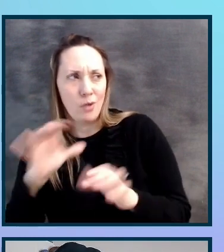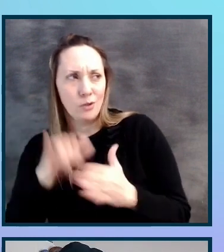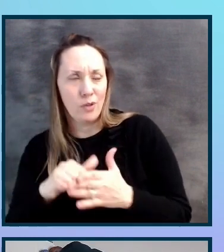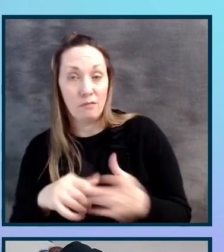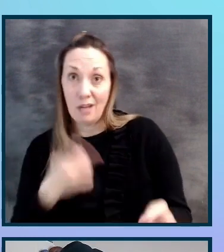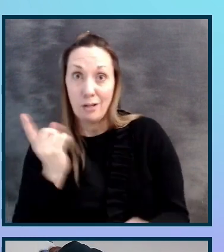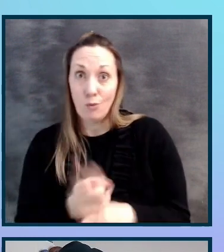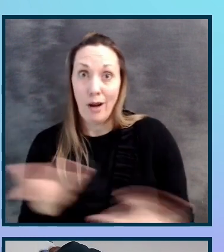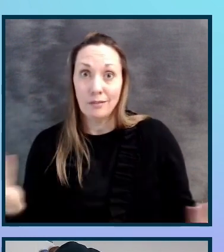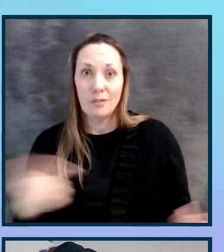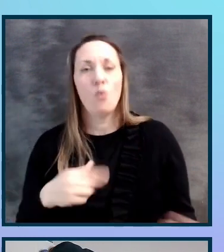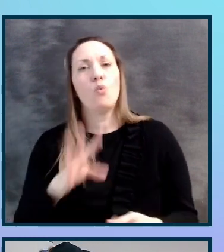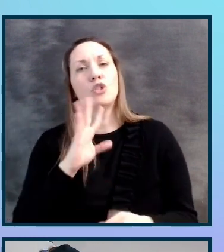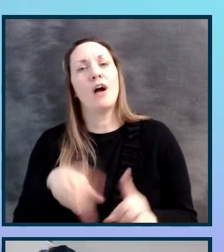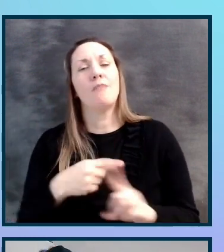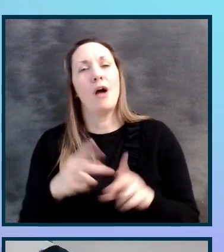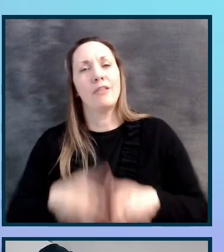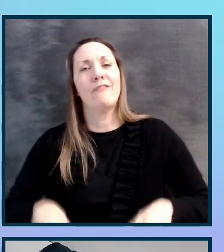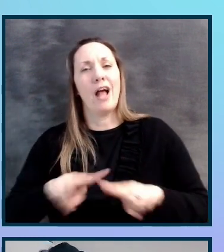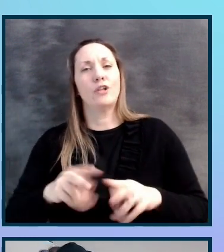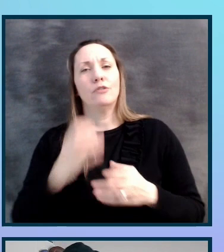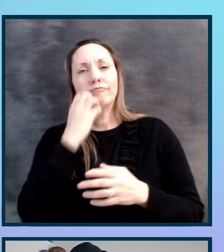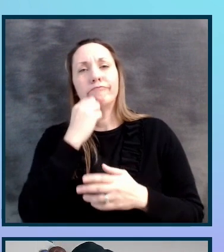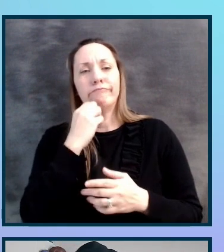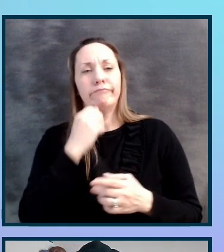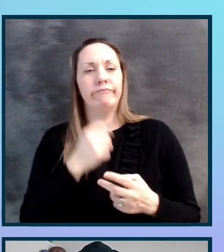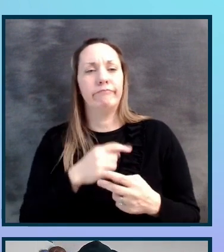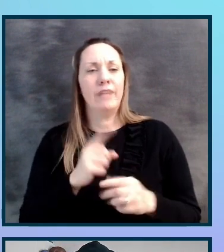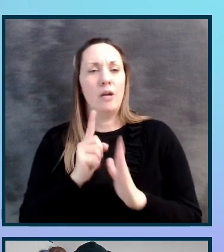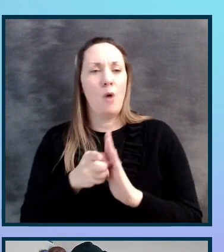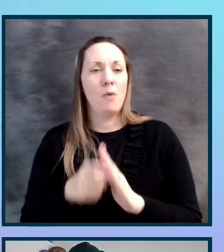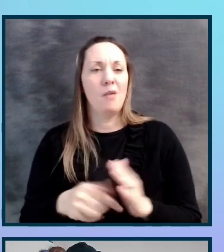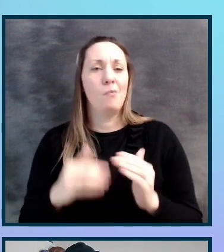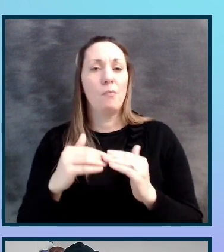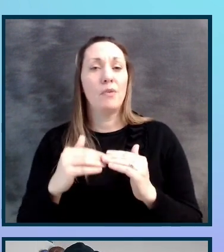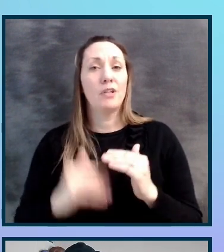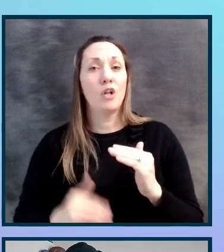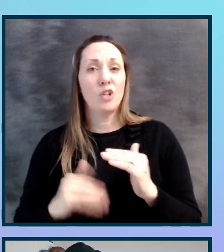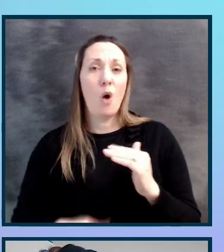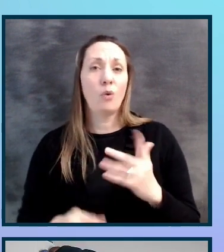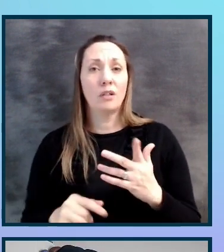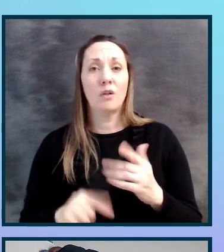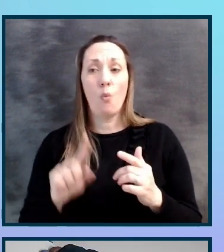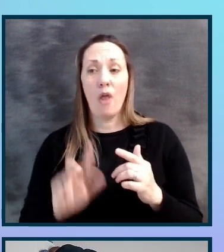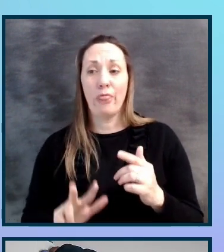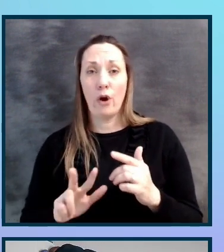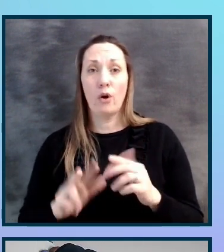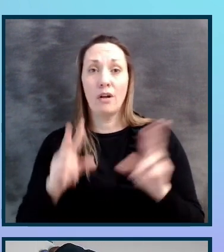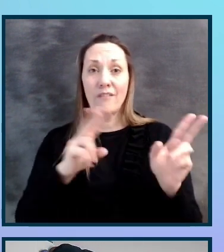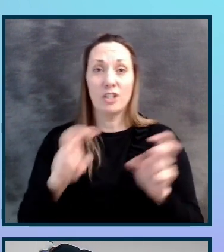We'll talk about the value of it here in just a minute, but the lower third of accessibility issues still can create a baseline accessible app